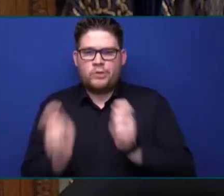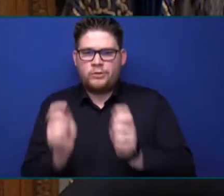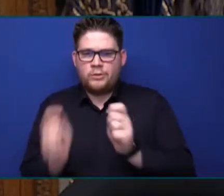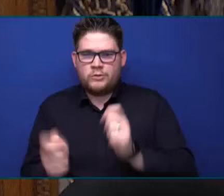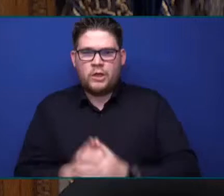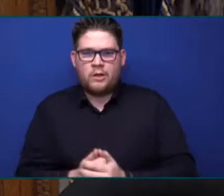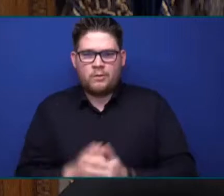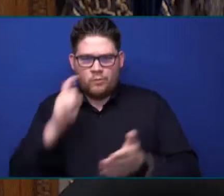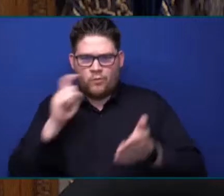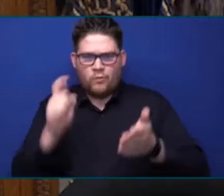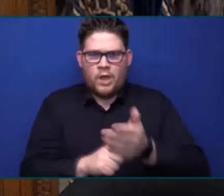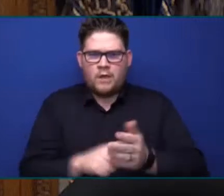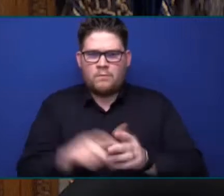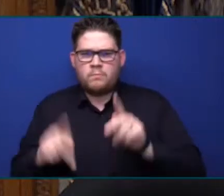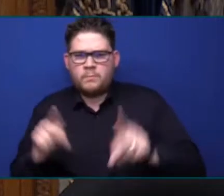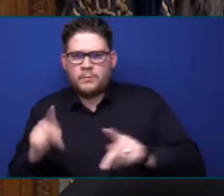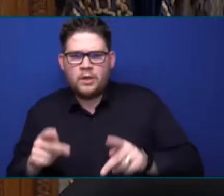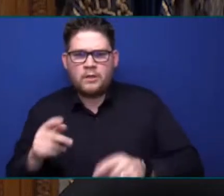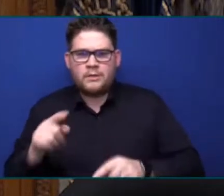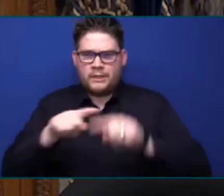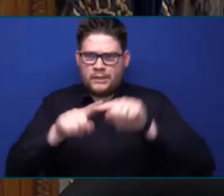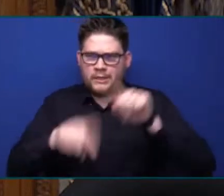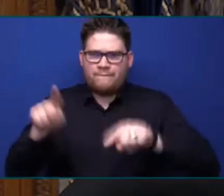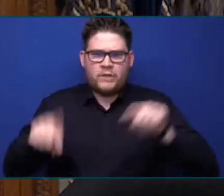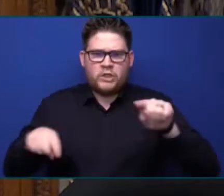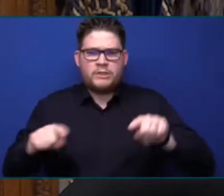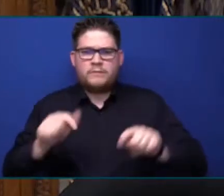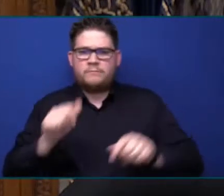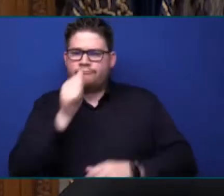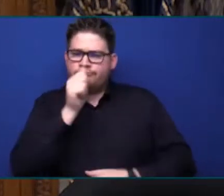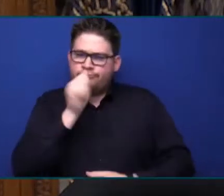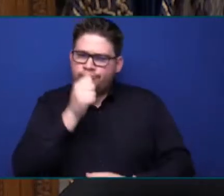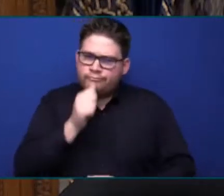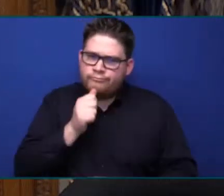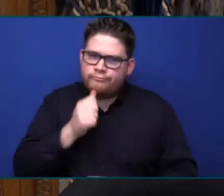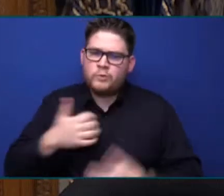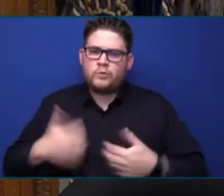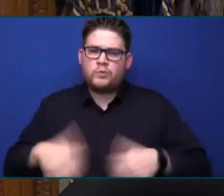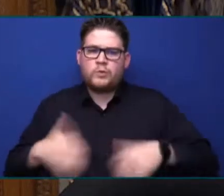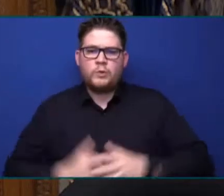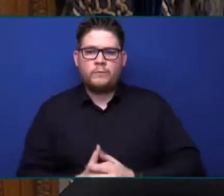These statistics show the sheer diversity in how disability is experienced. It’s therefore